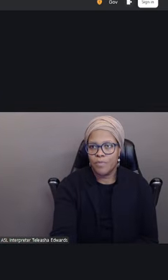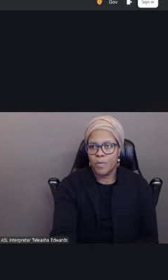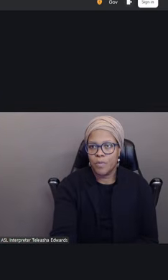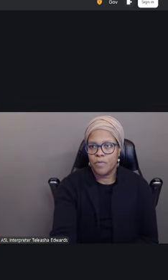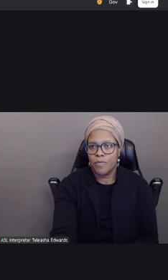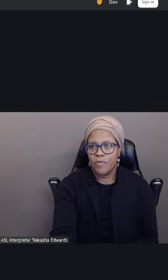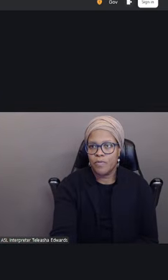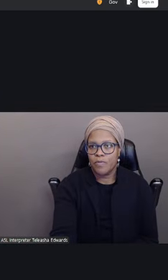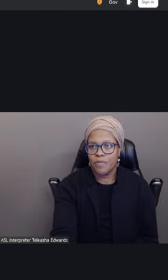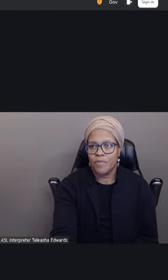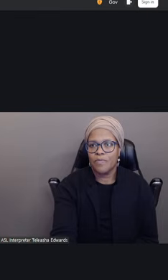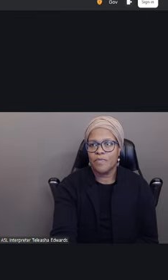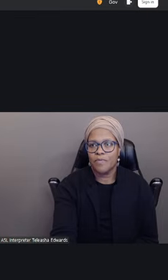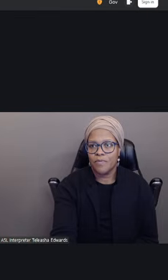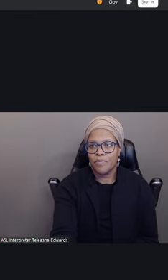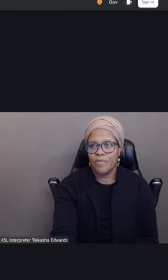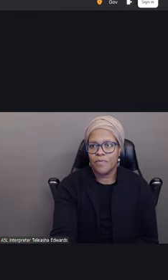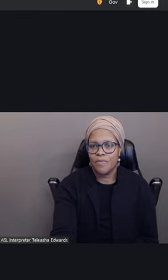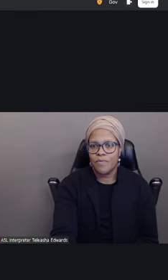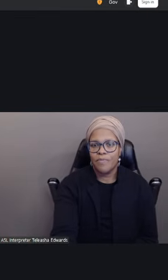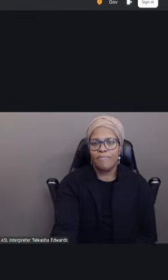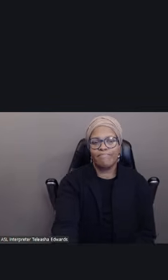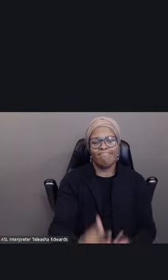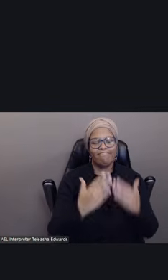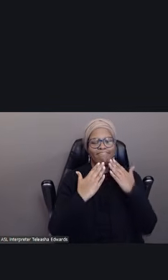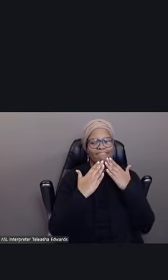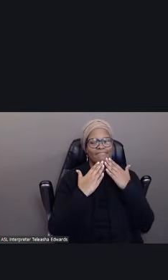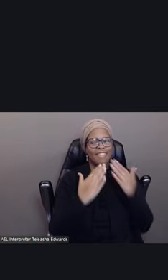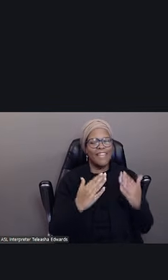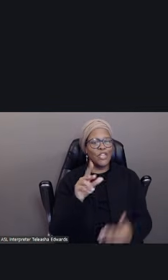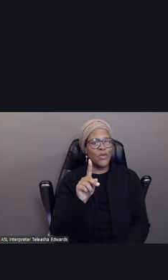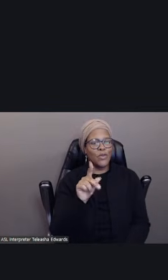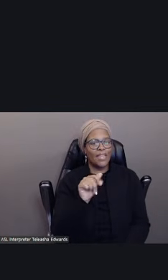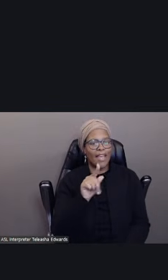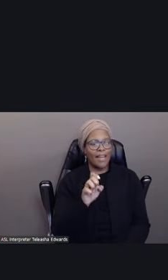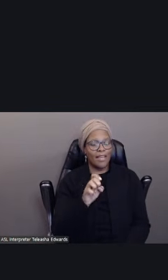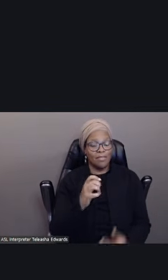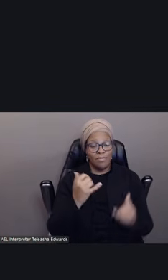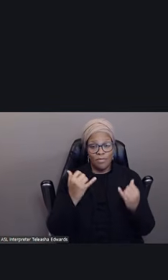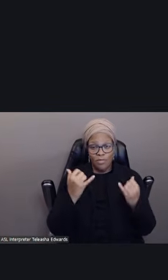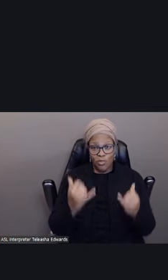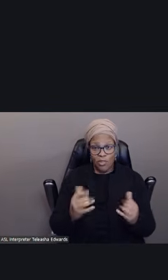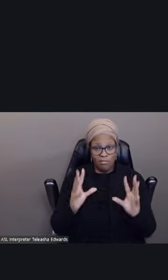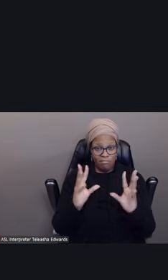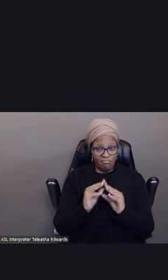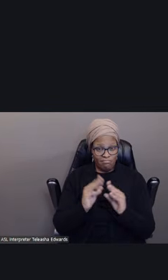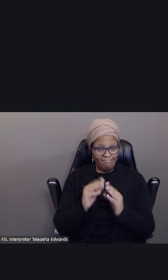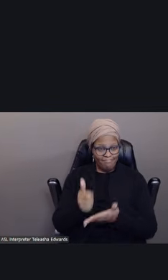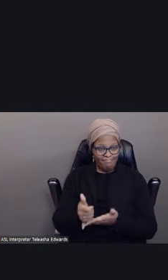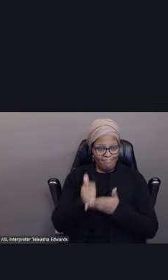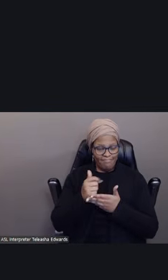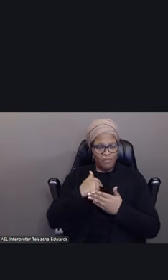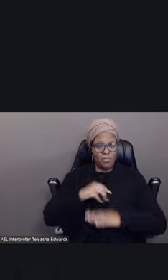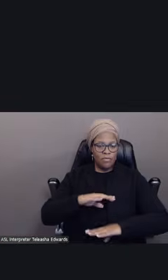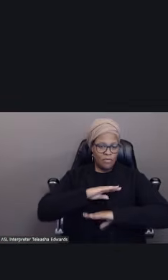Thank you, Katie. Today's webinar helps us to fulfill our ongoing commitment to maintain